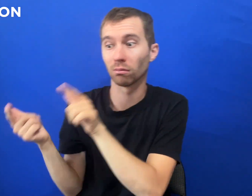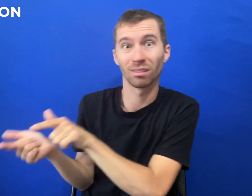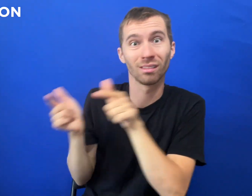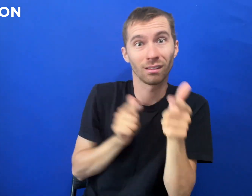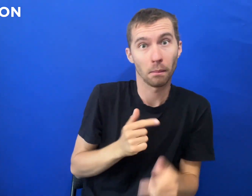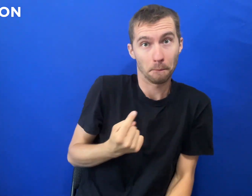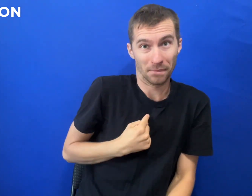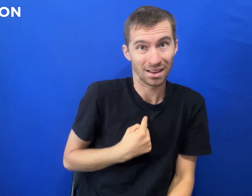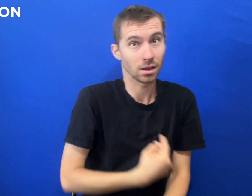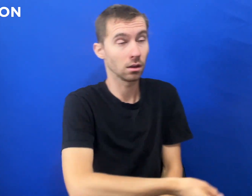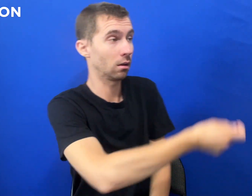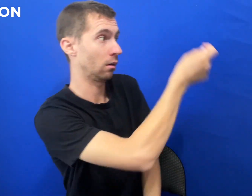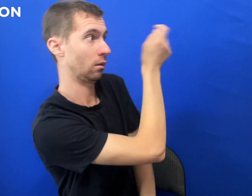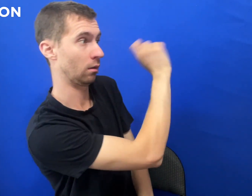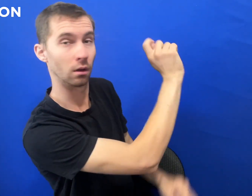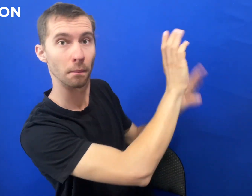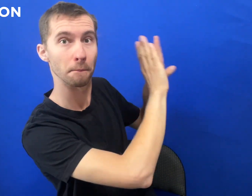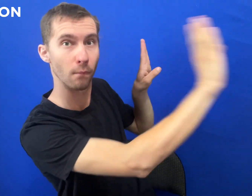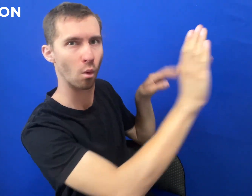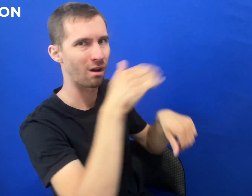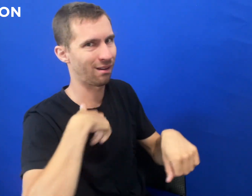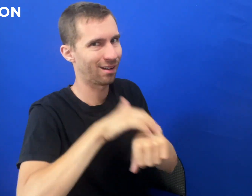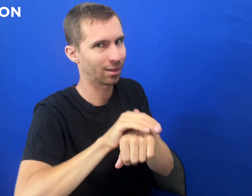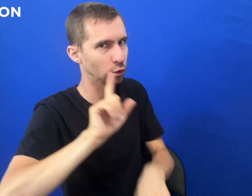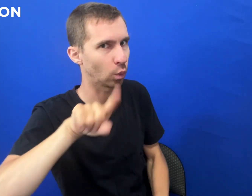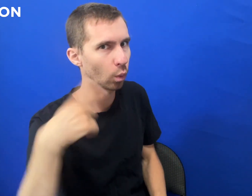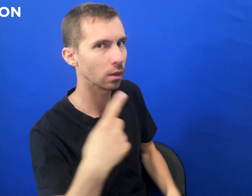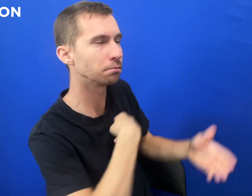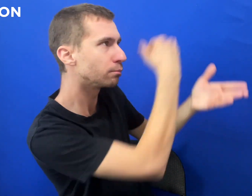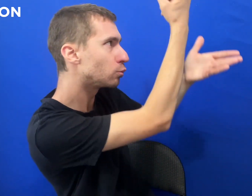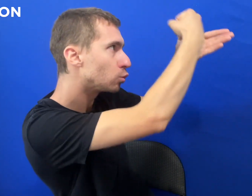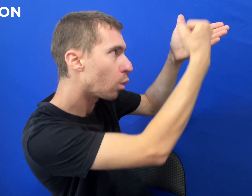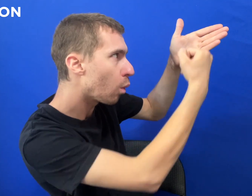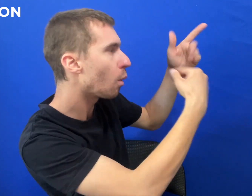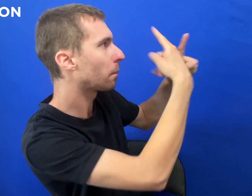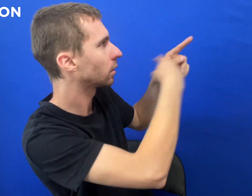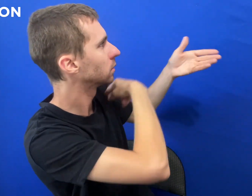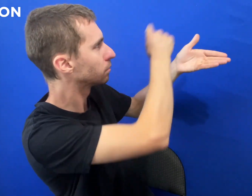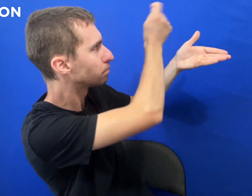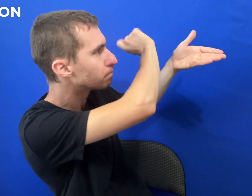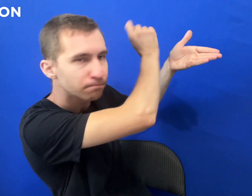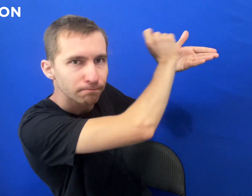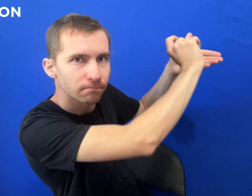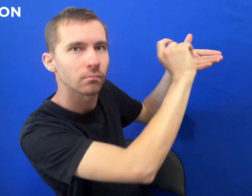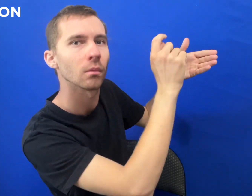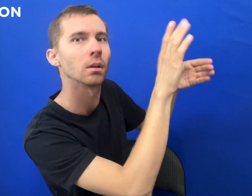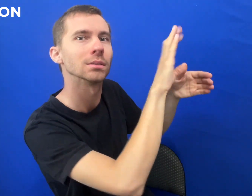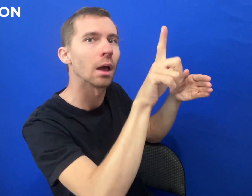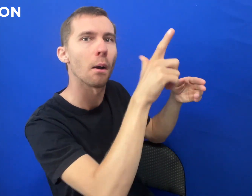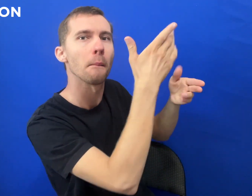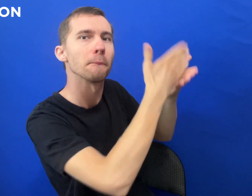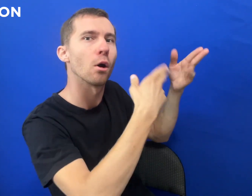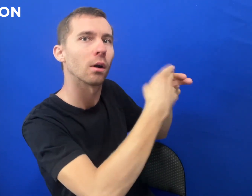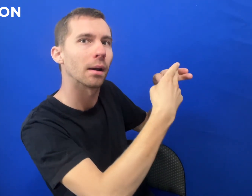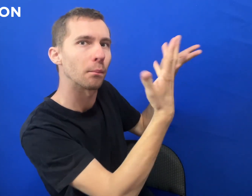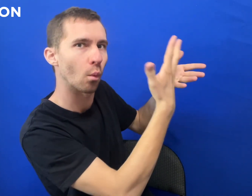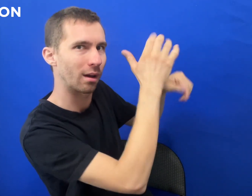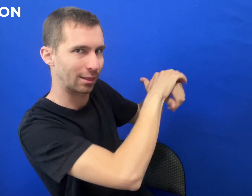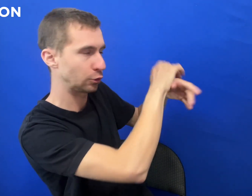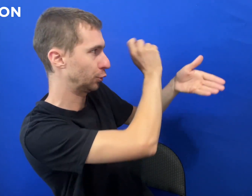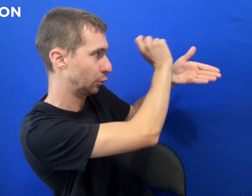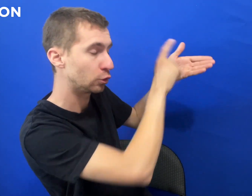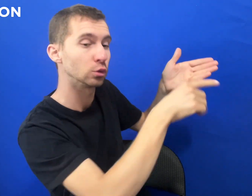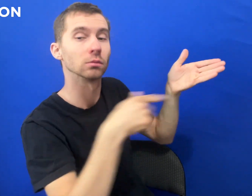Then, I would draw on the whiteboard a picture of the cell and I would write English words to label cell parts.